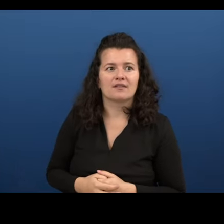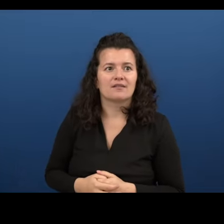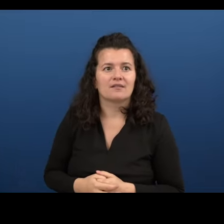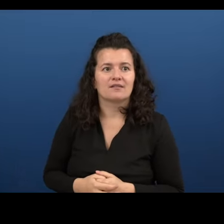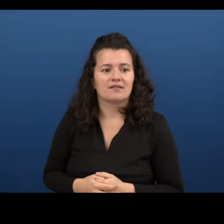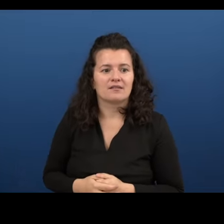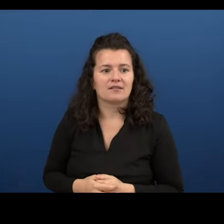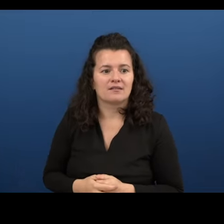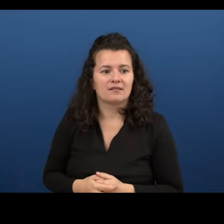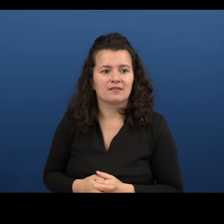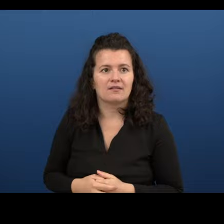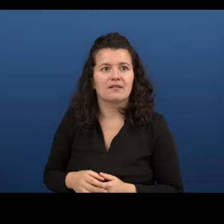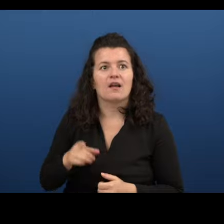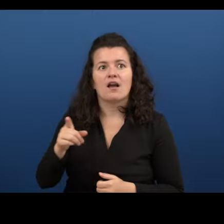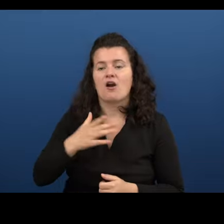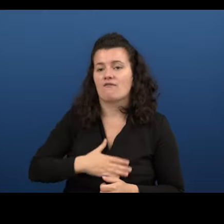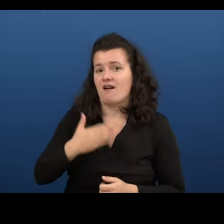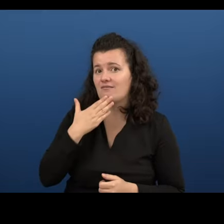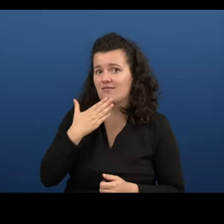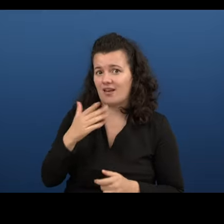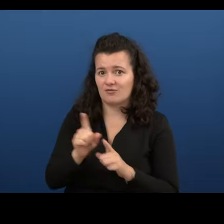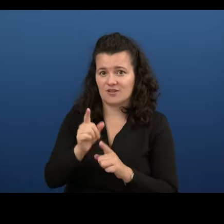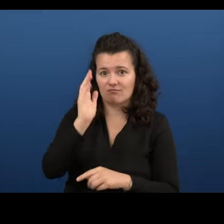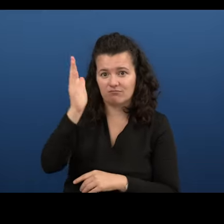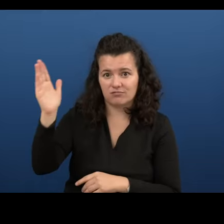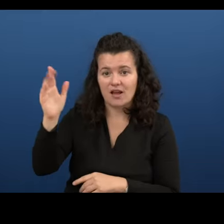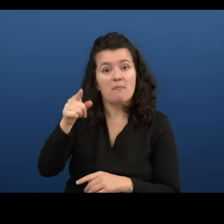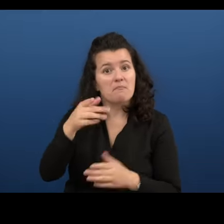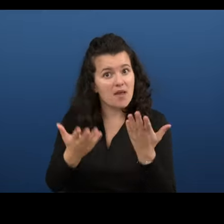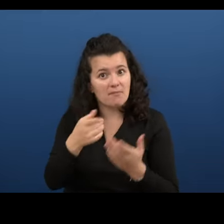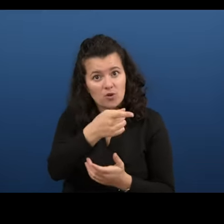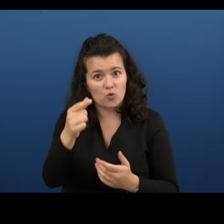companies, attending today, who have a presence in Ethiopia to join our Ethiopian business